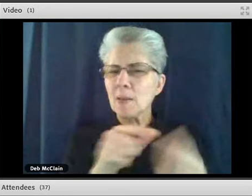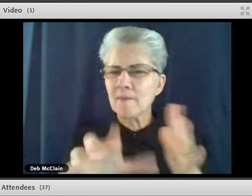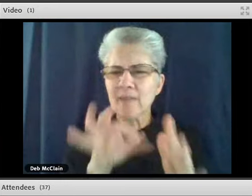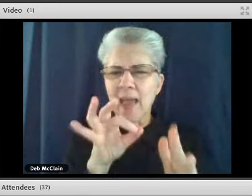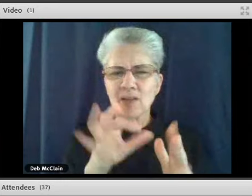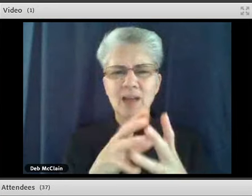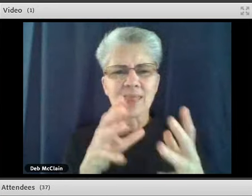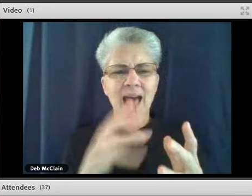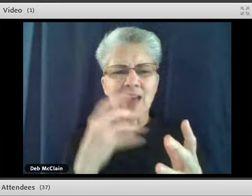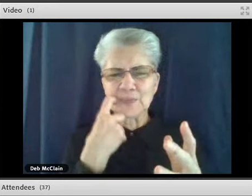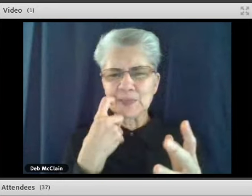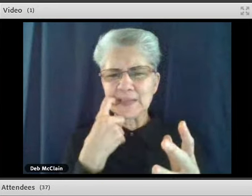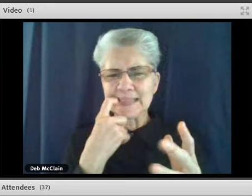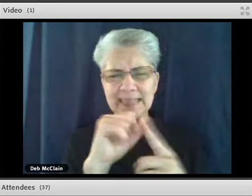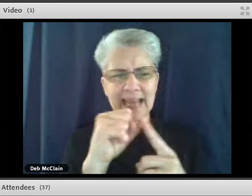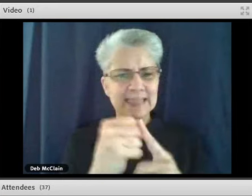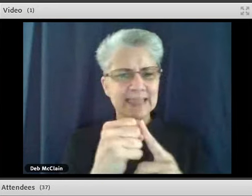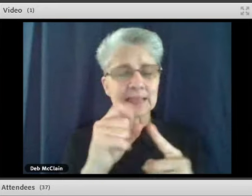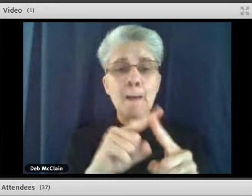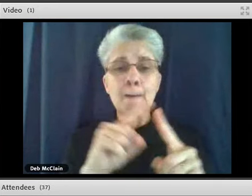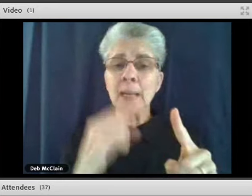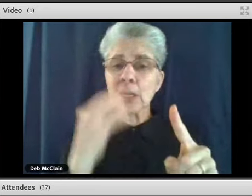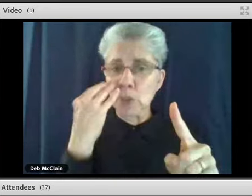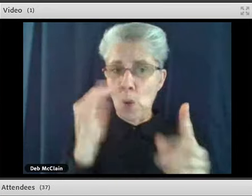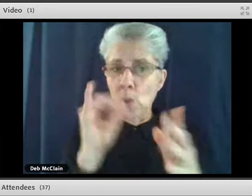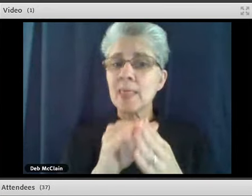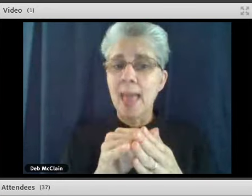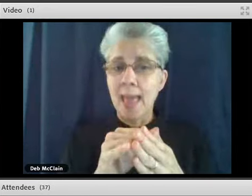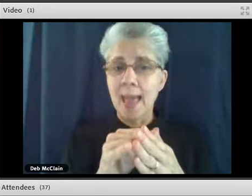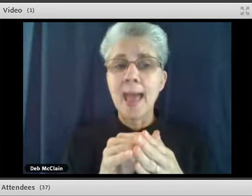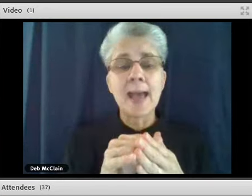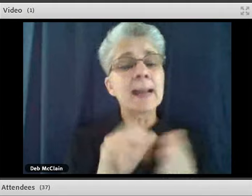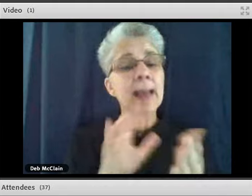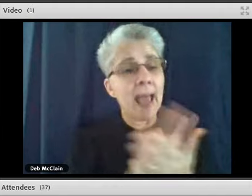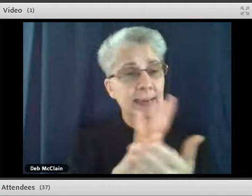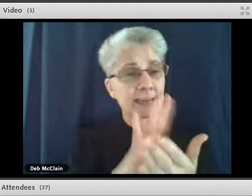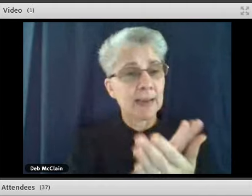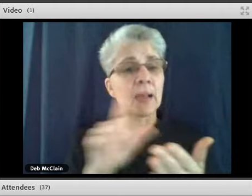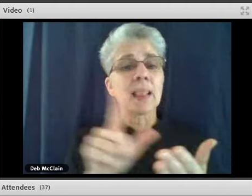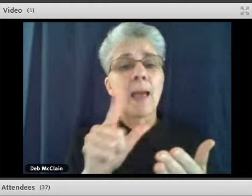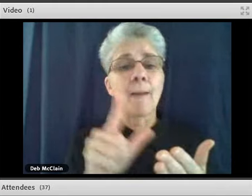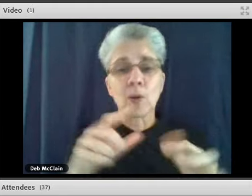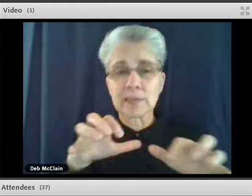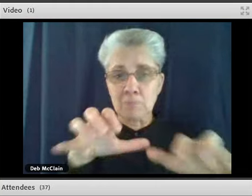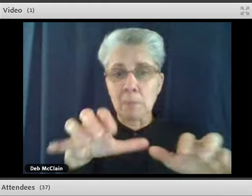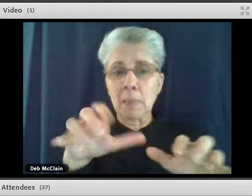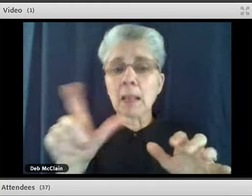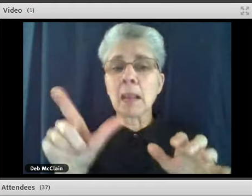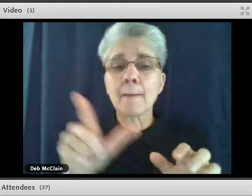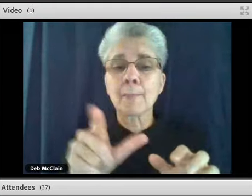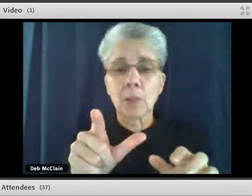I haven't really been able to find a lot of recent cases, but just know that academic libraries,